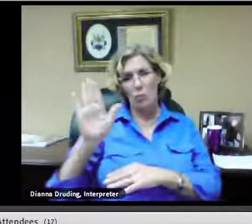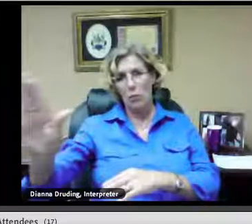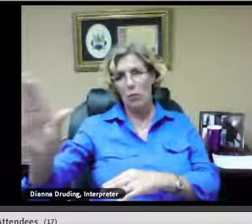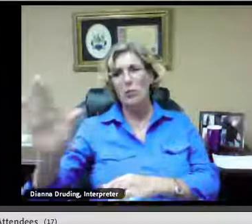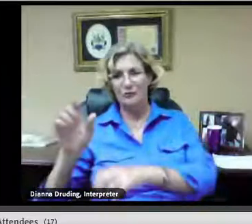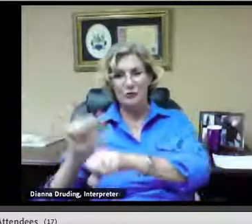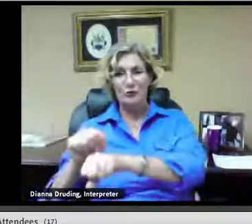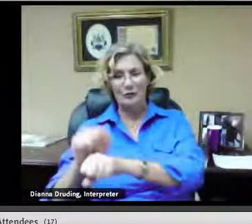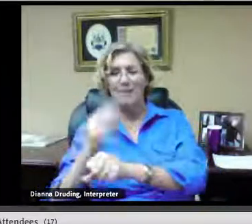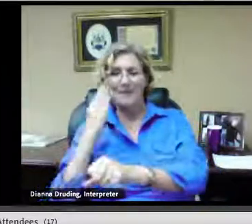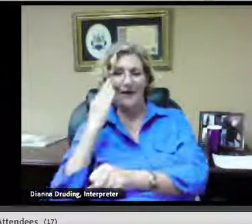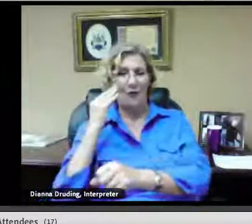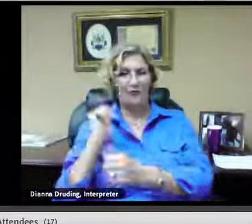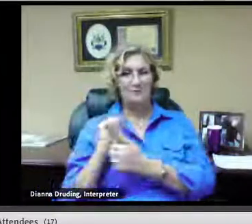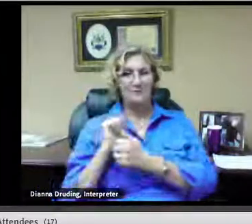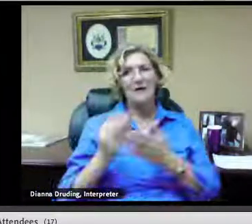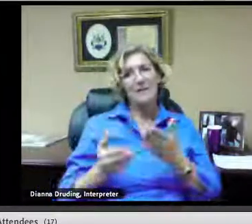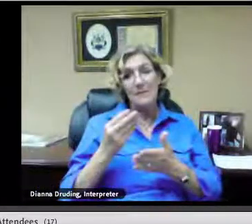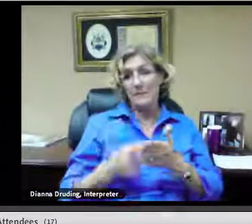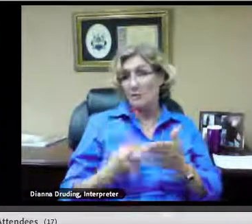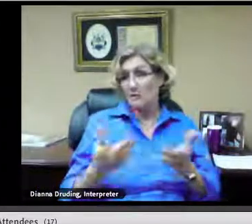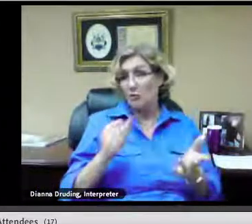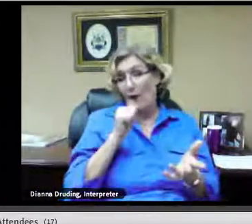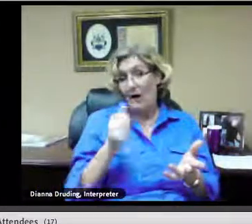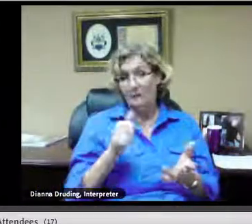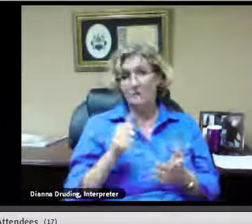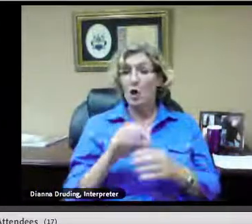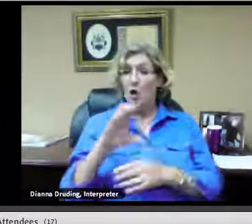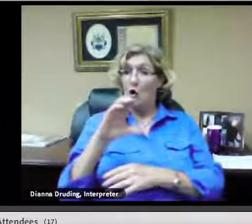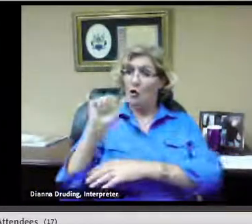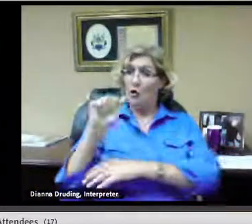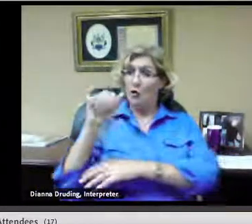of Rehabilitation Facilities, this organization,